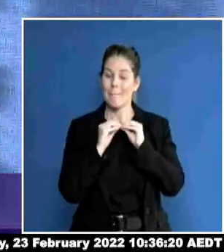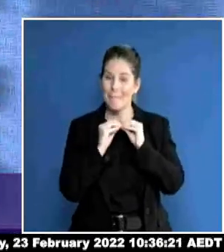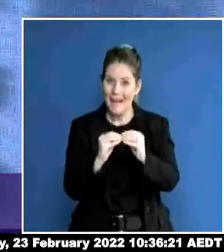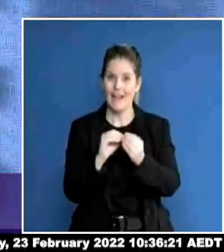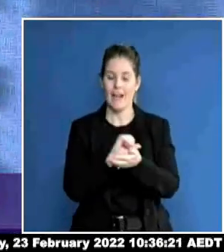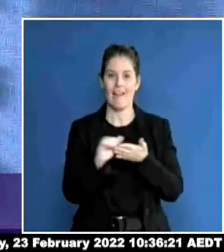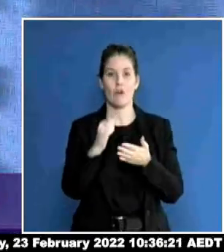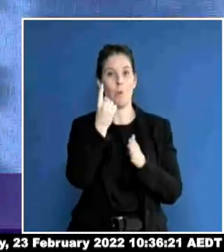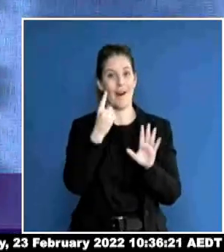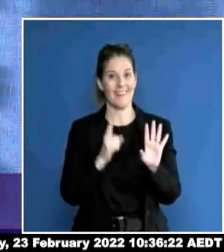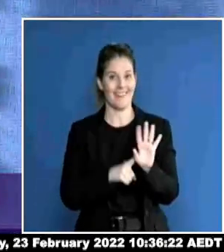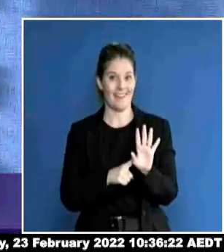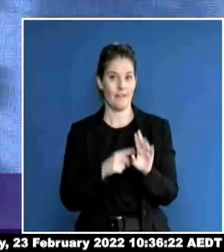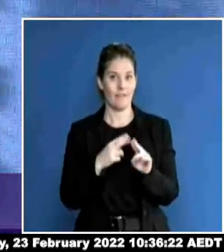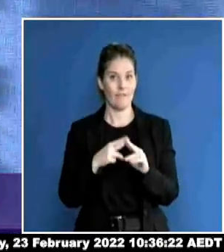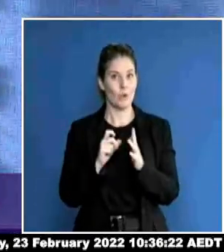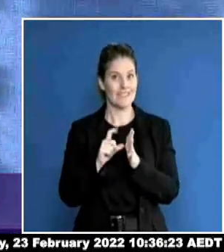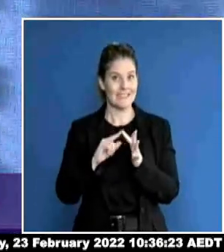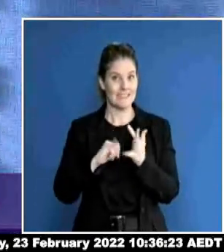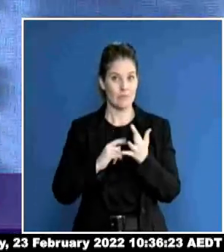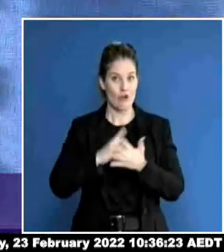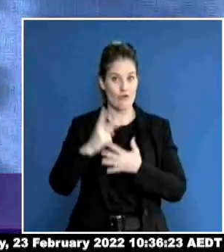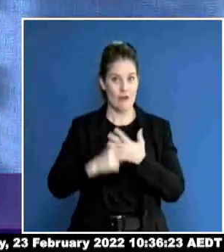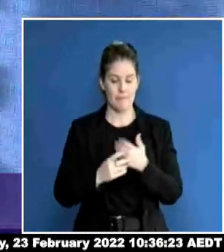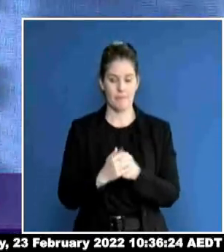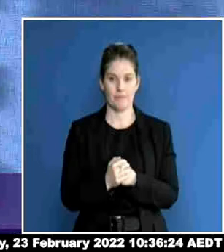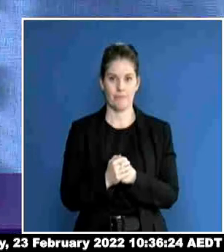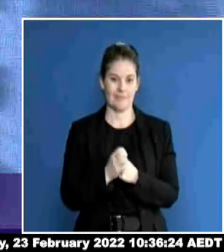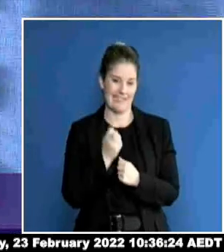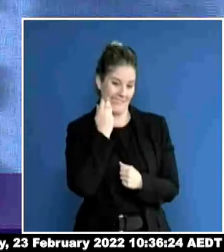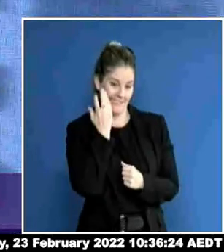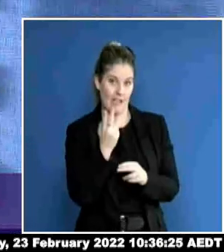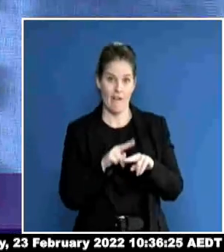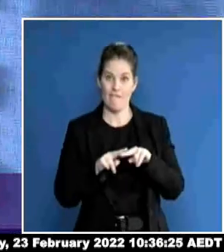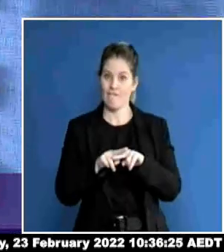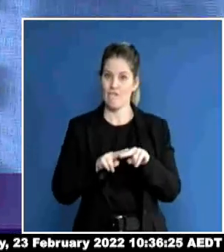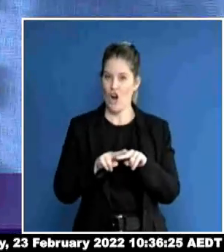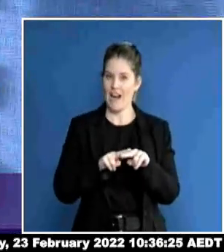On Friday, you will hear from Ms Debbie Mitchell, the Deputy Secretary, Disability